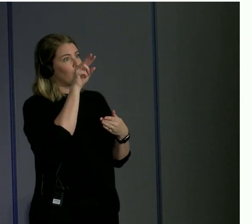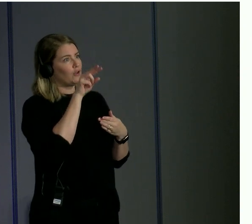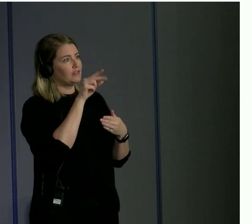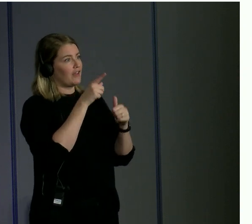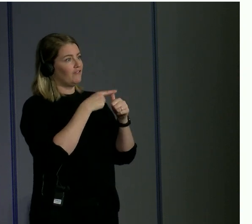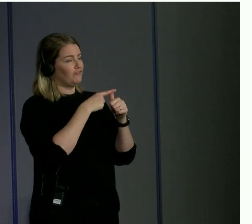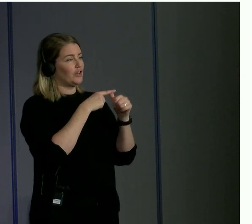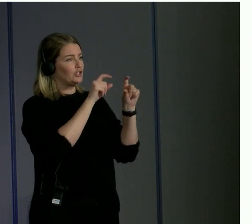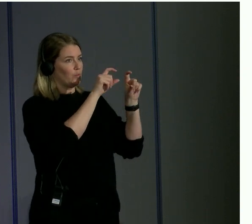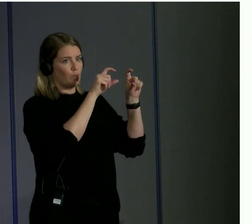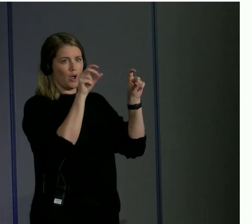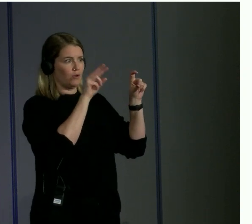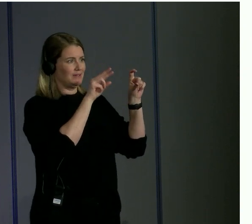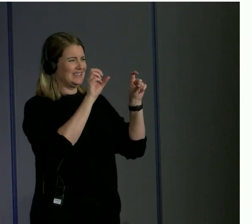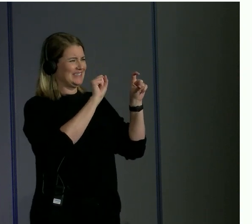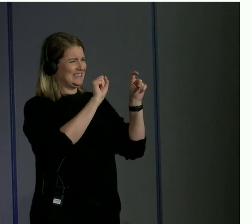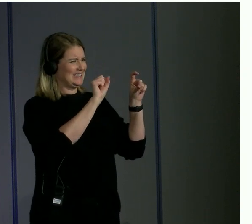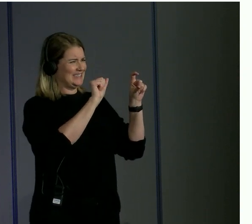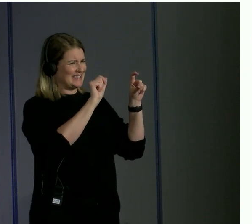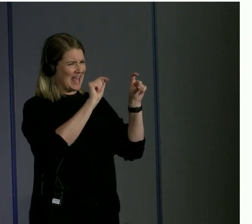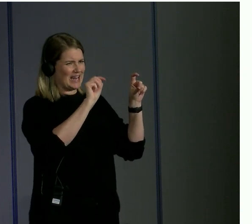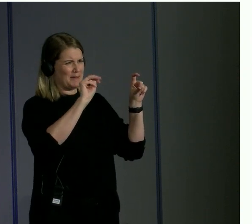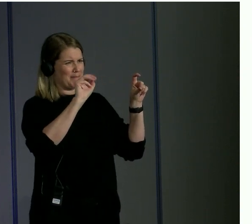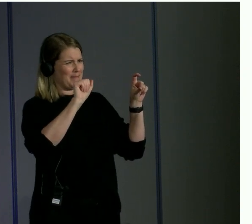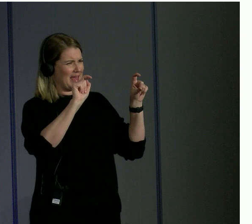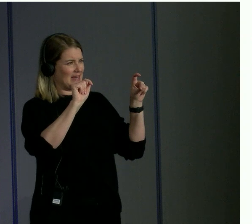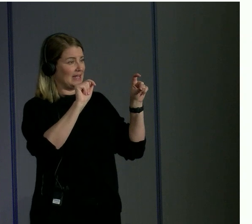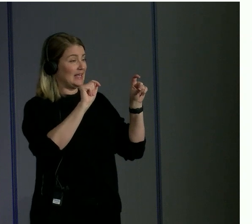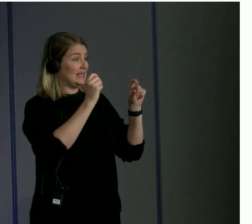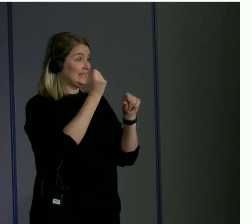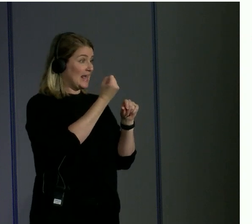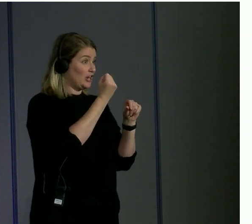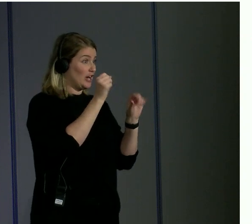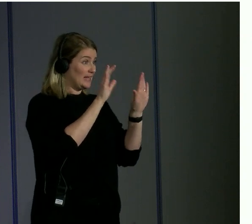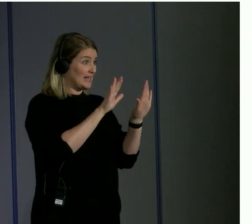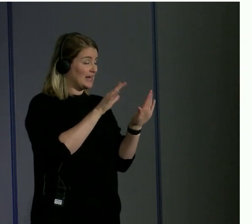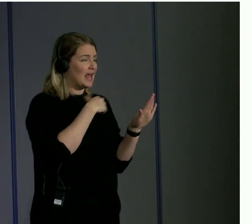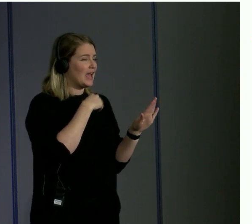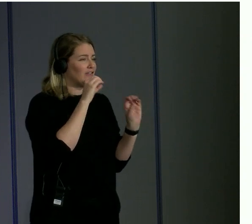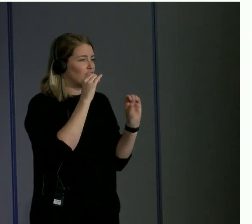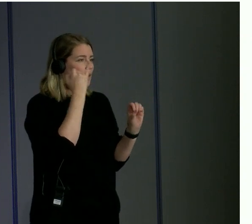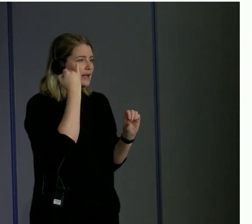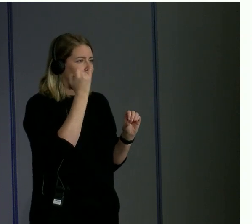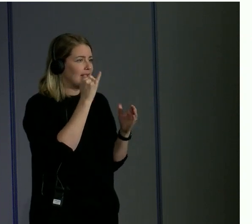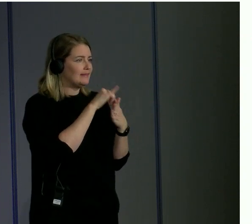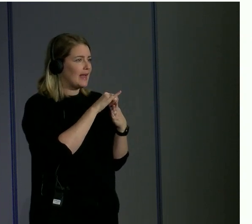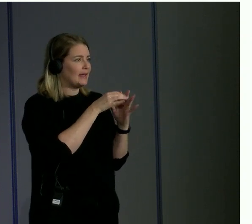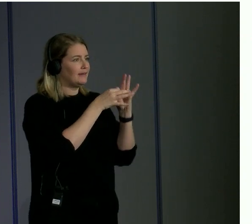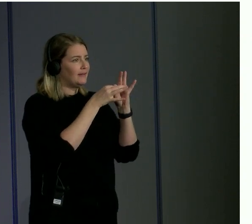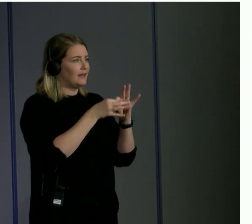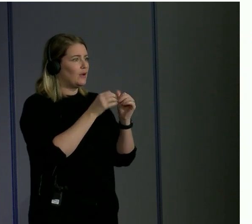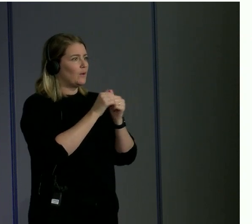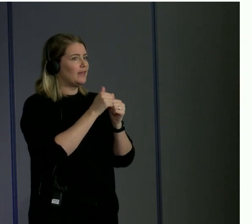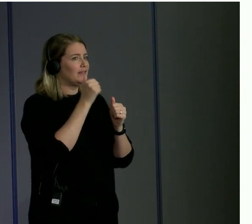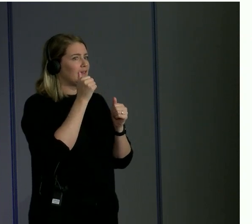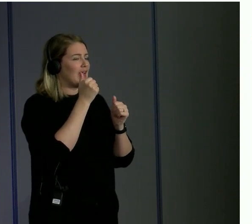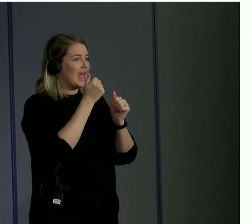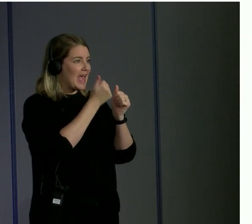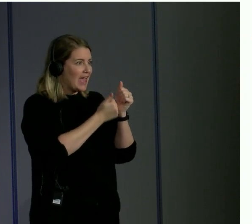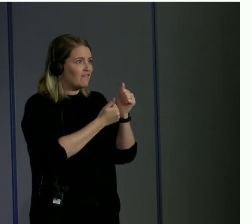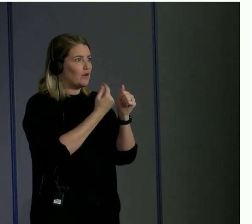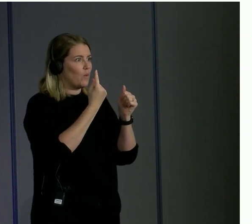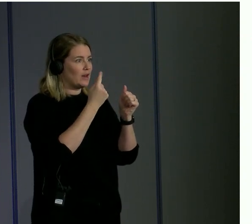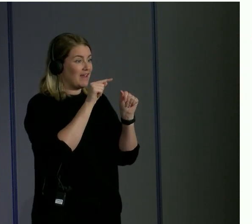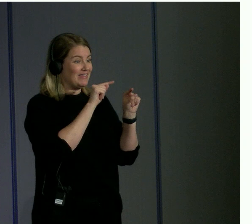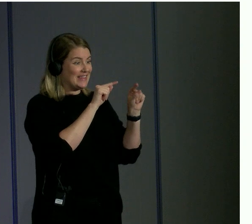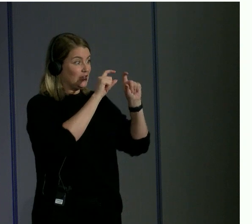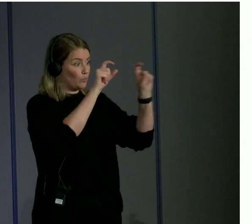sat Mat. I have no idea it associates with every one of these rows across-the-board.